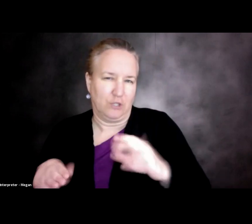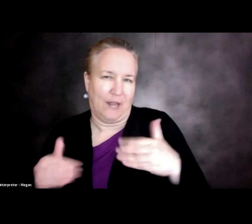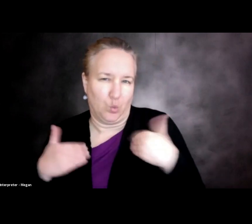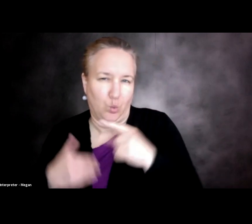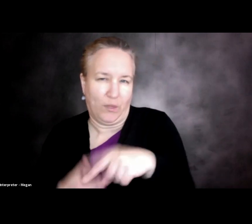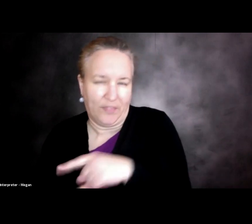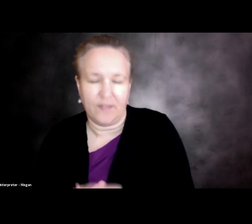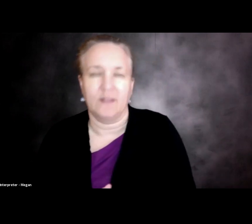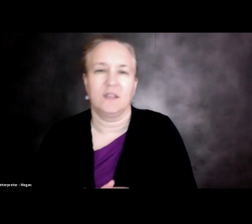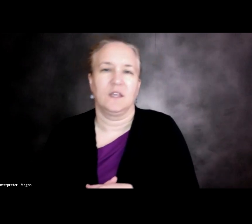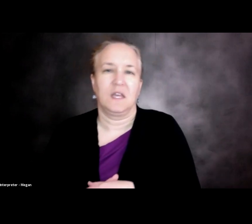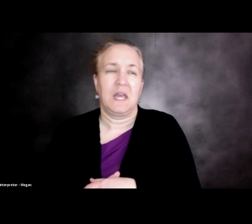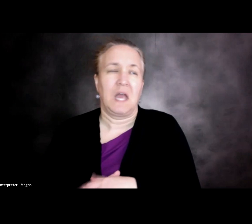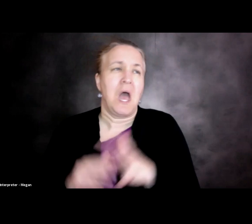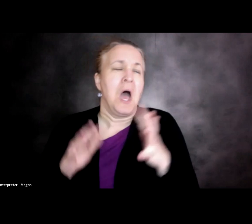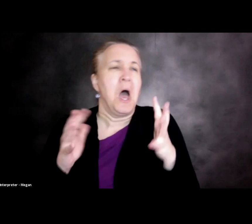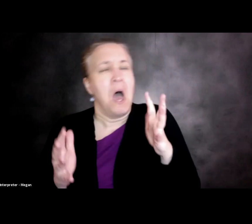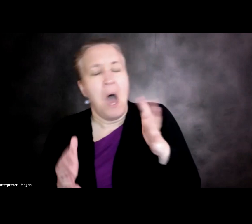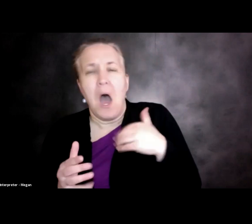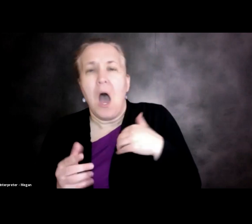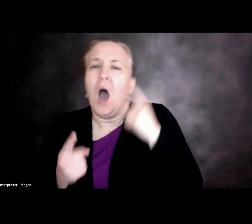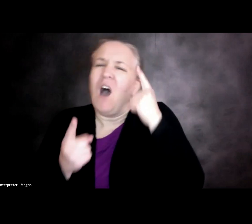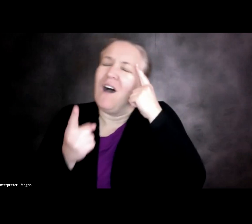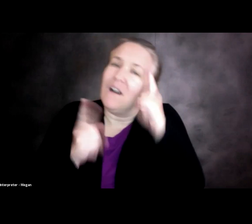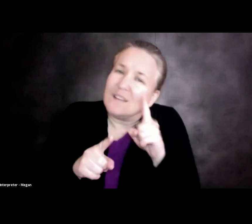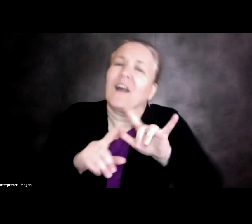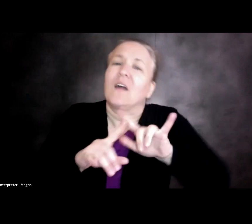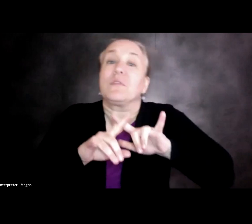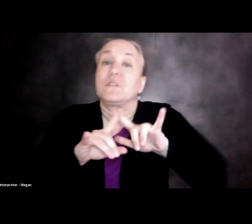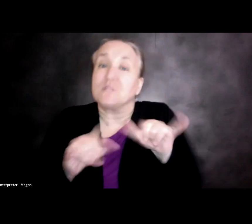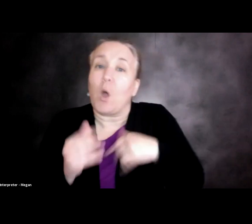I don't disagree, but I would add that casting agency